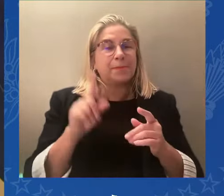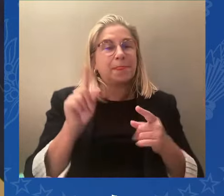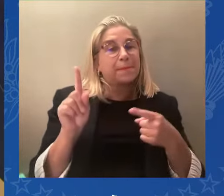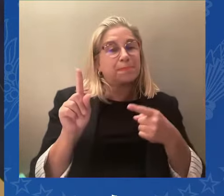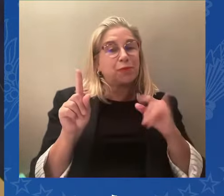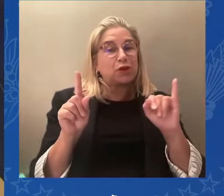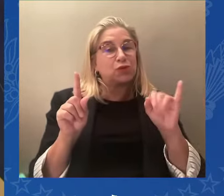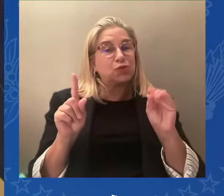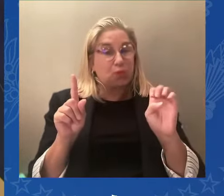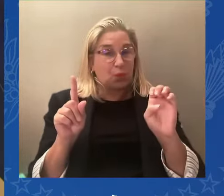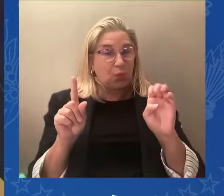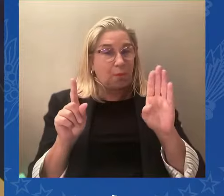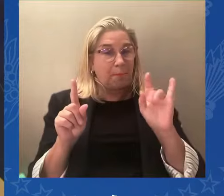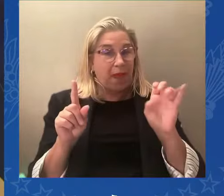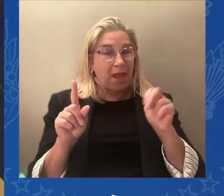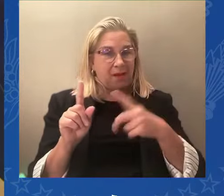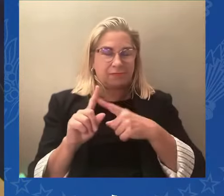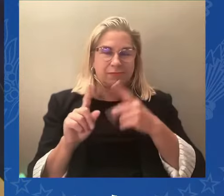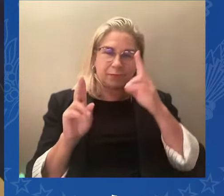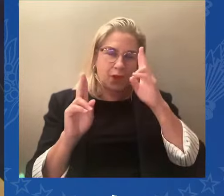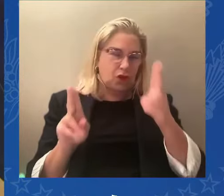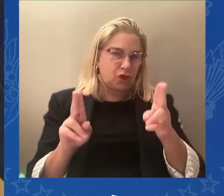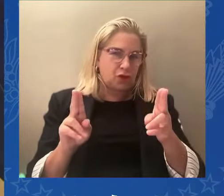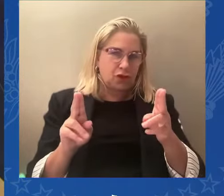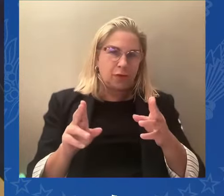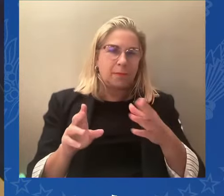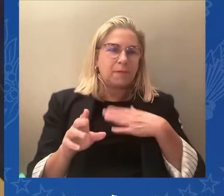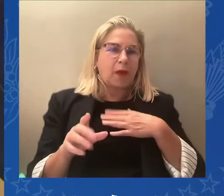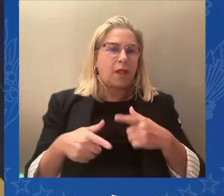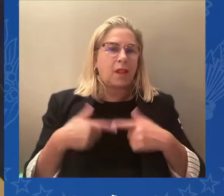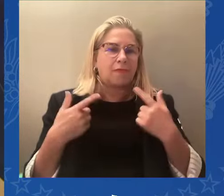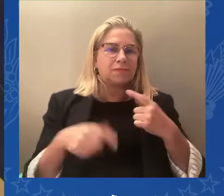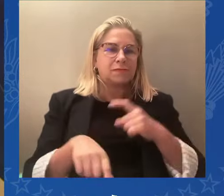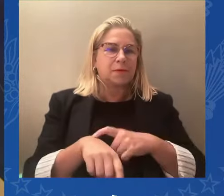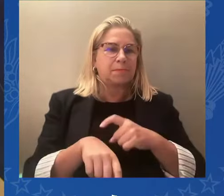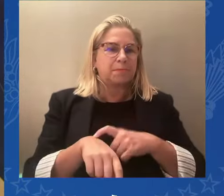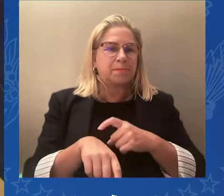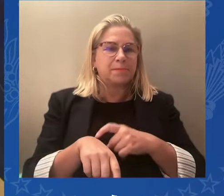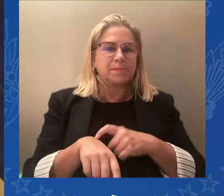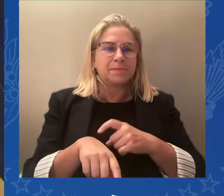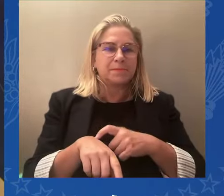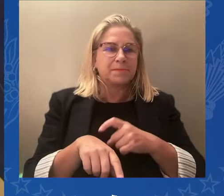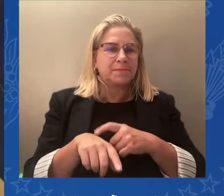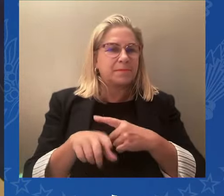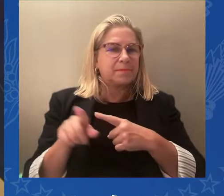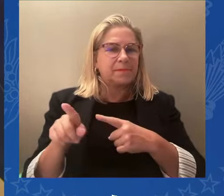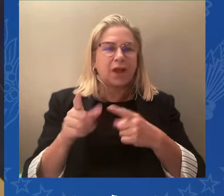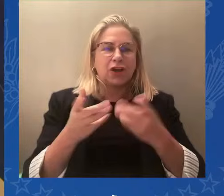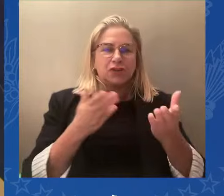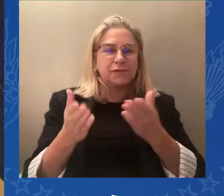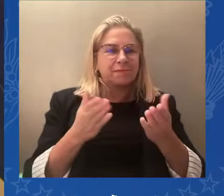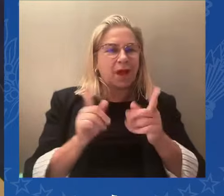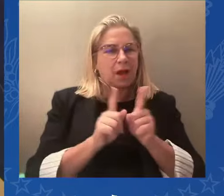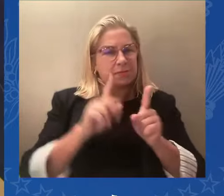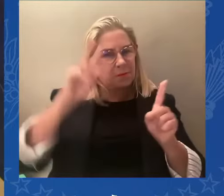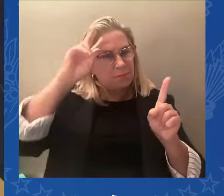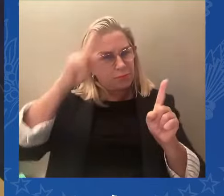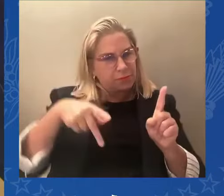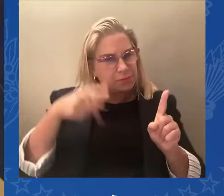to serve as his vice president. And I’ll tell you, I have worked very closely with him. Whether we are in the Oval Office or the Situation Room,